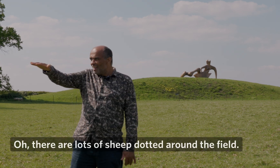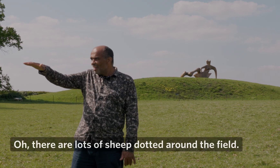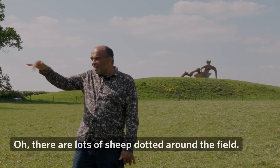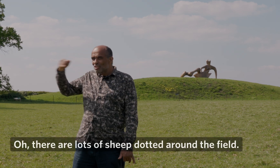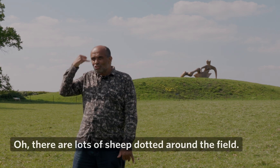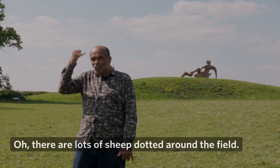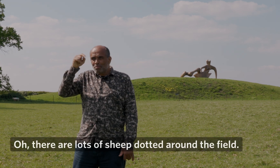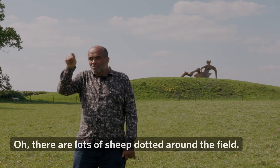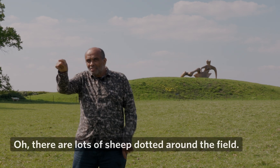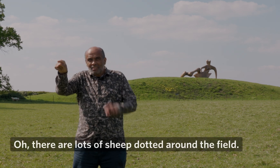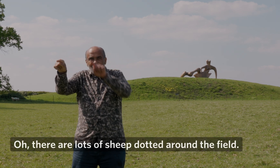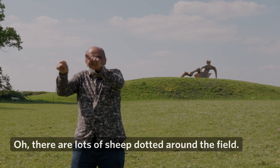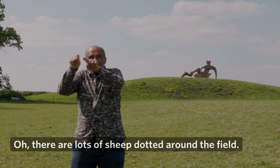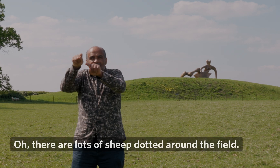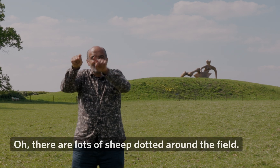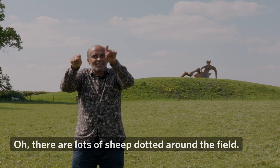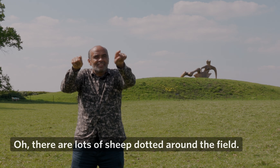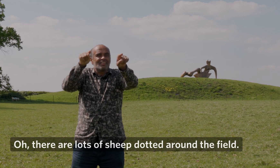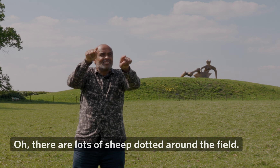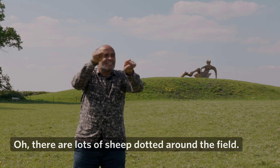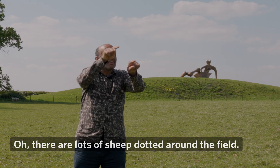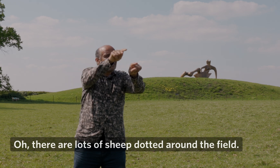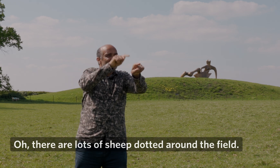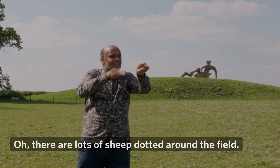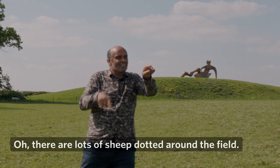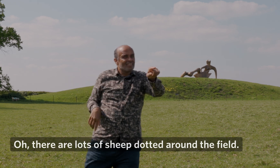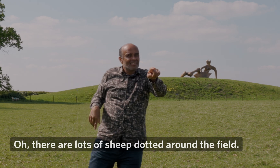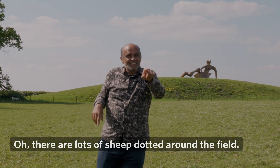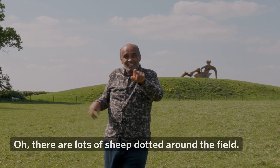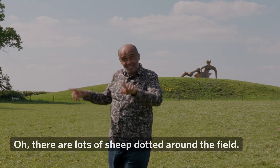Oh, there are lots of sheep dotted around the field.